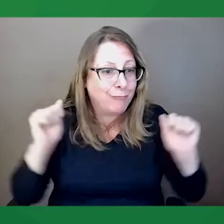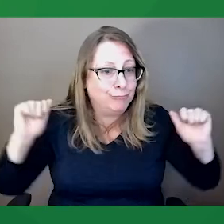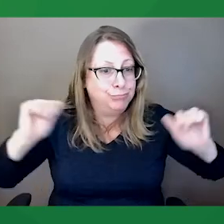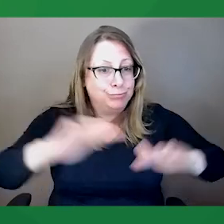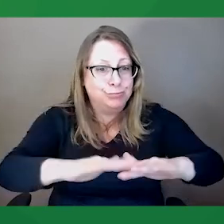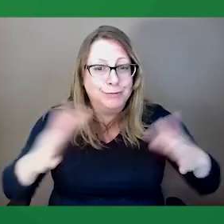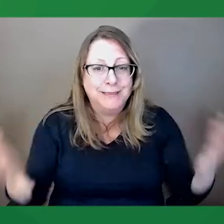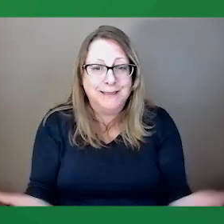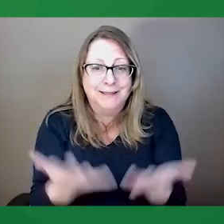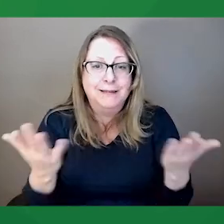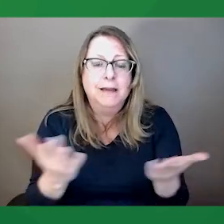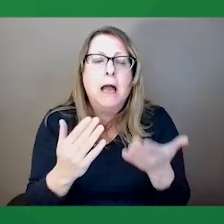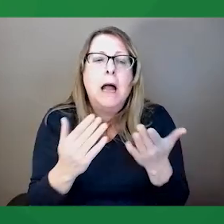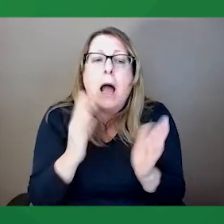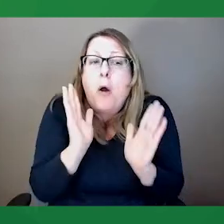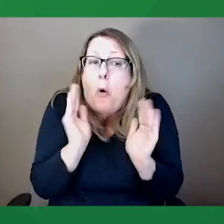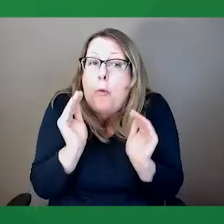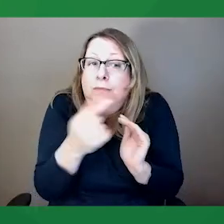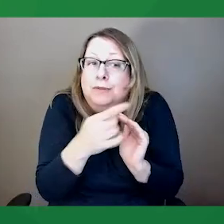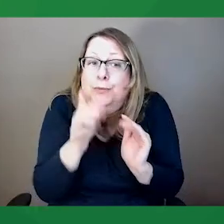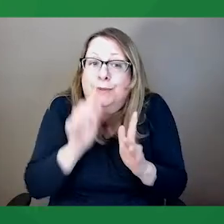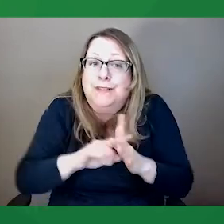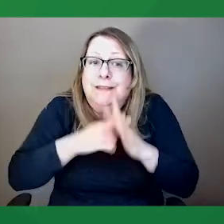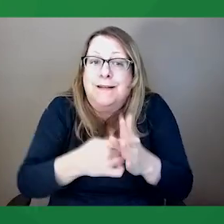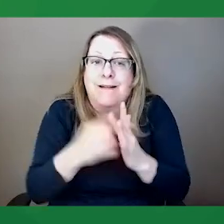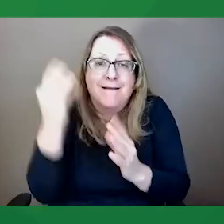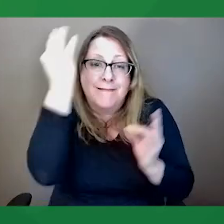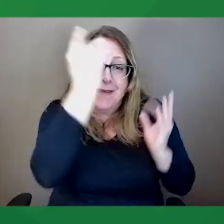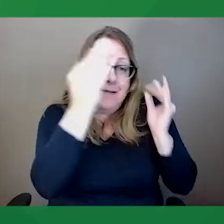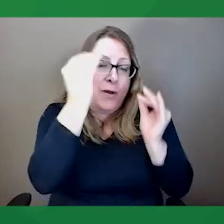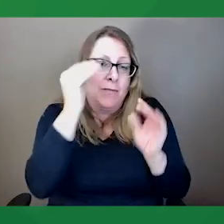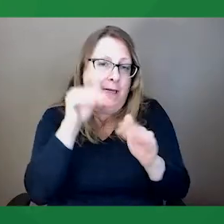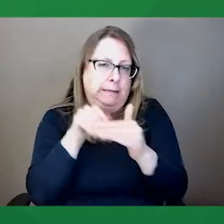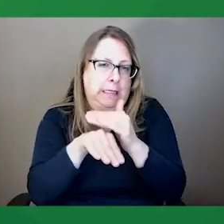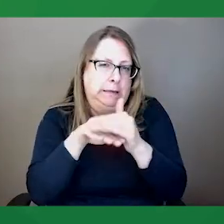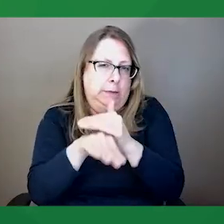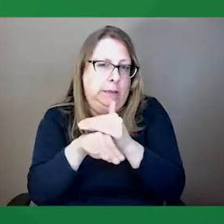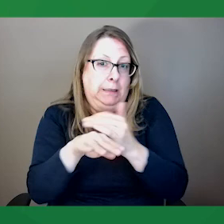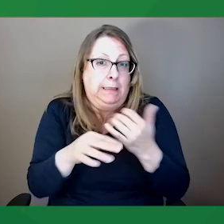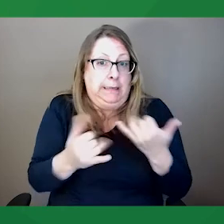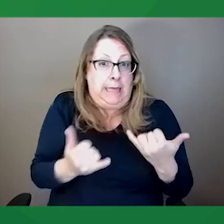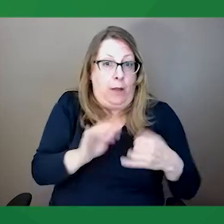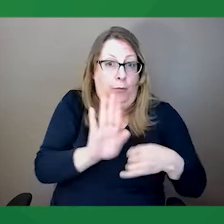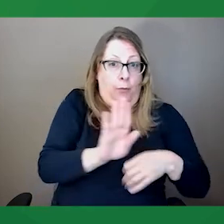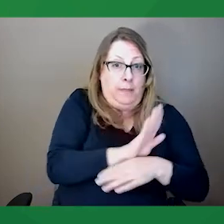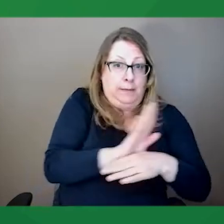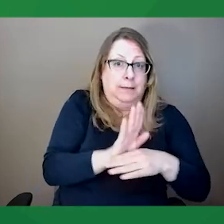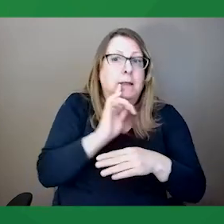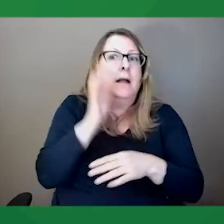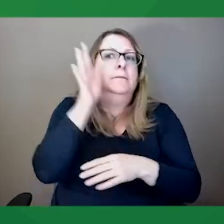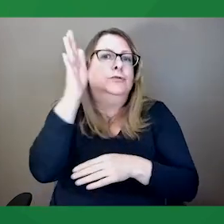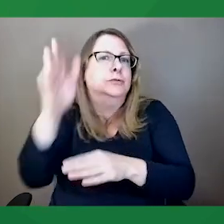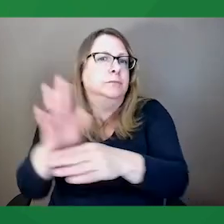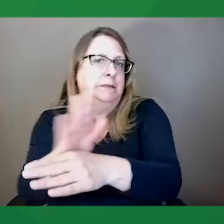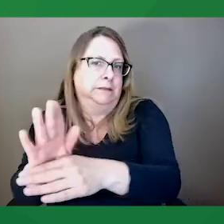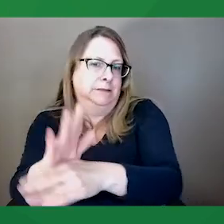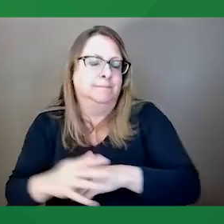all of you here, sitting here, 'cause my belief is that you guys are gonna start thinking about accessibility in all of the companies and future companies